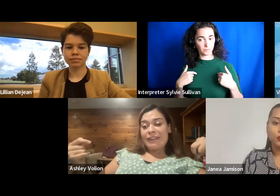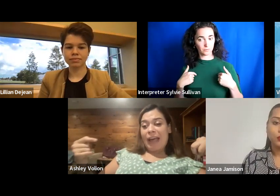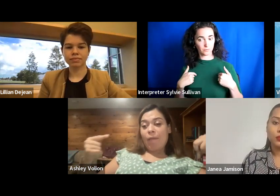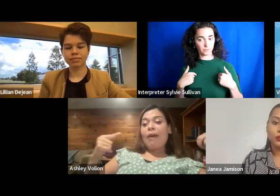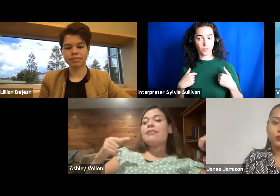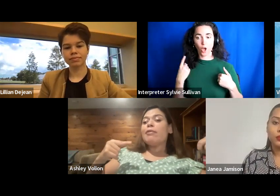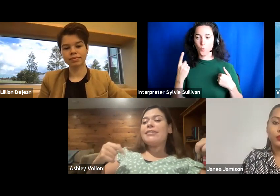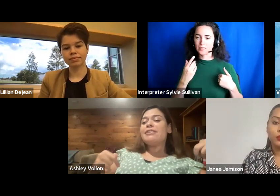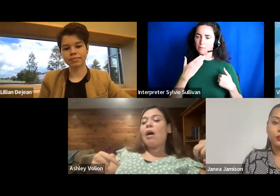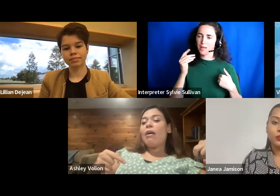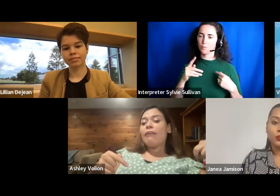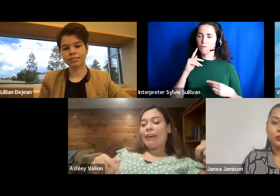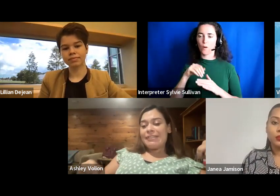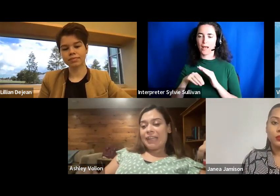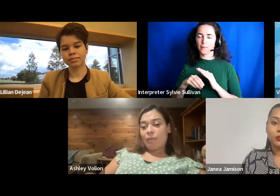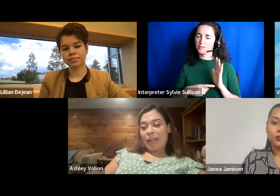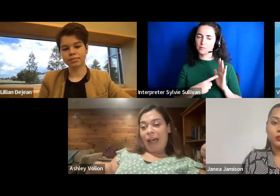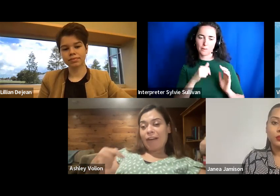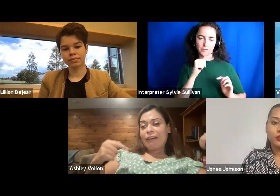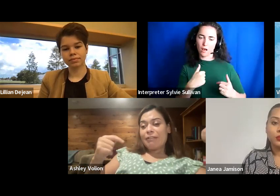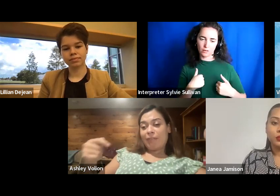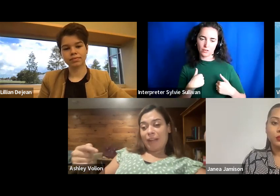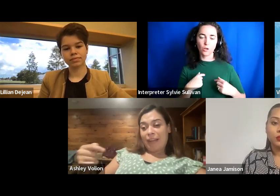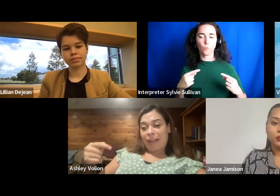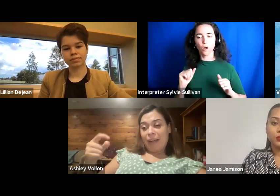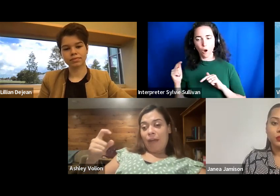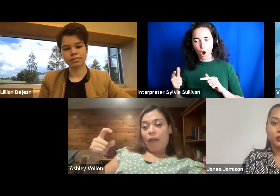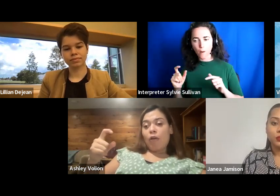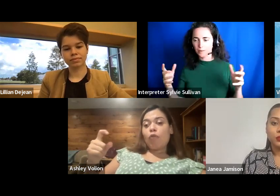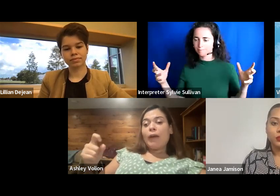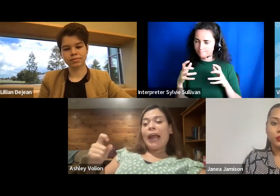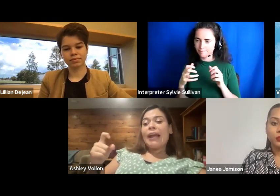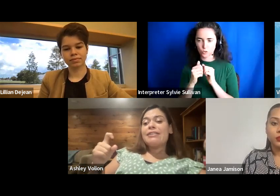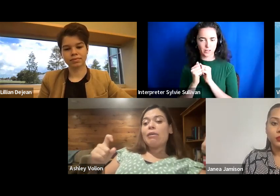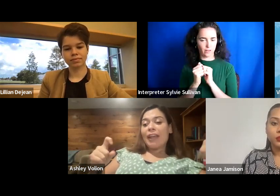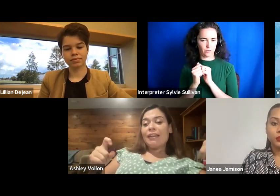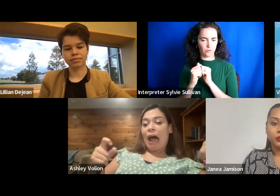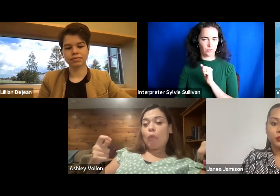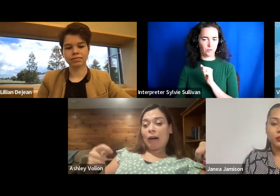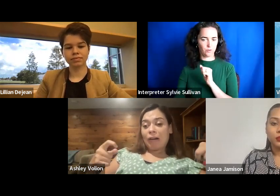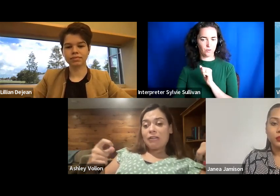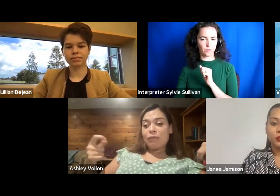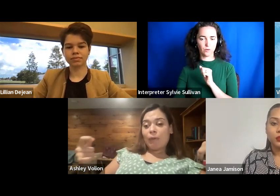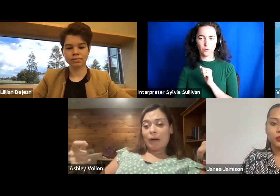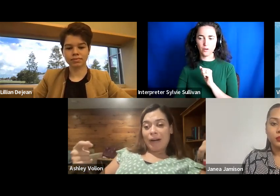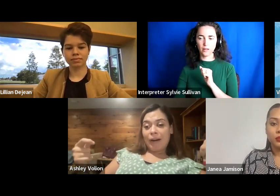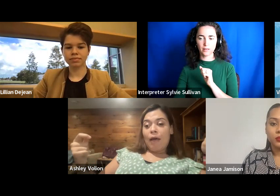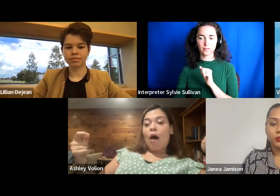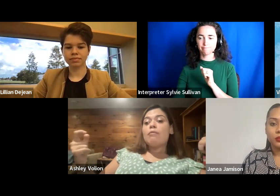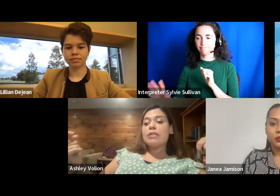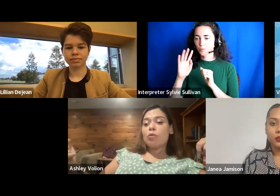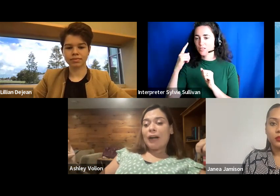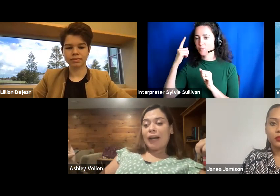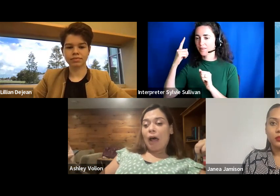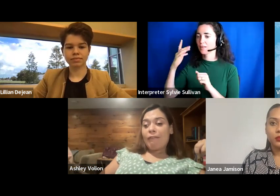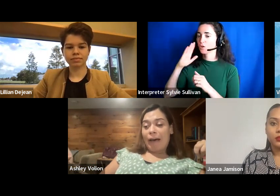So it takes all of us to come together to really create something that works for a majority of us.